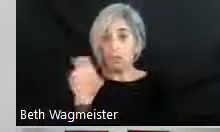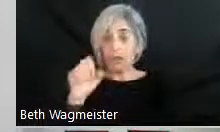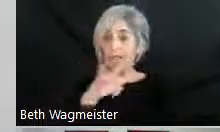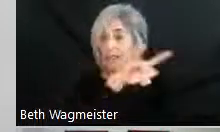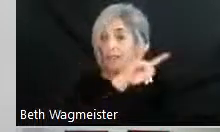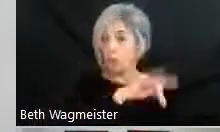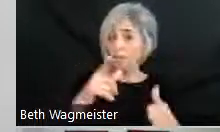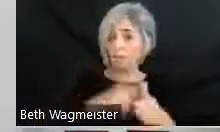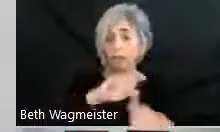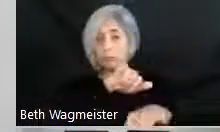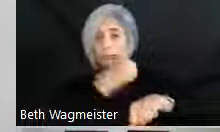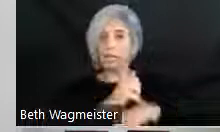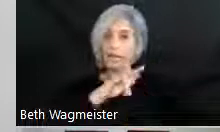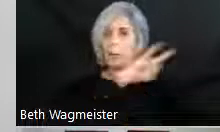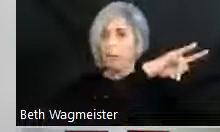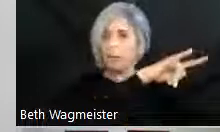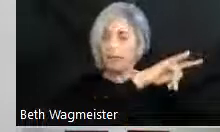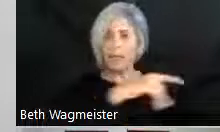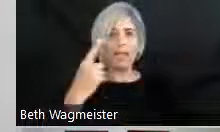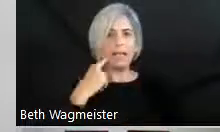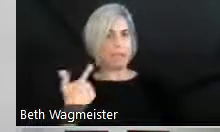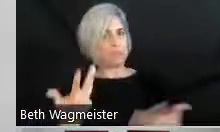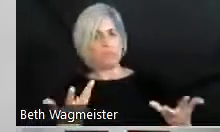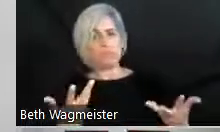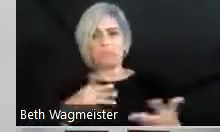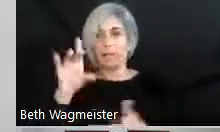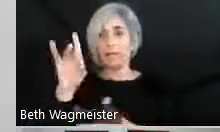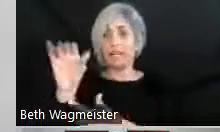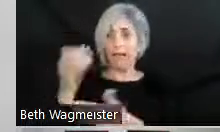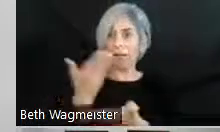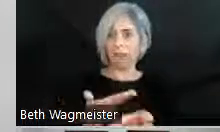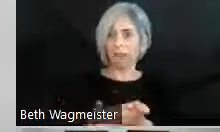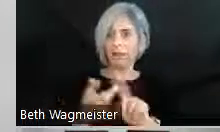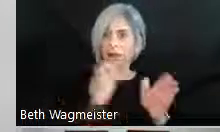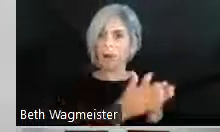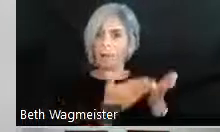airplanes they said we're taking data from a book. That was written 100 years prior from